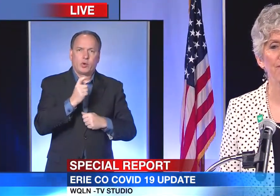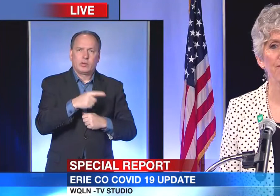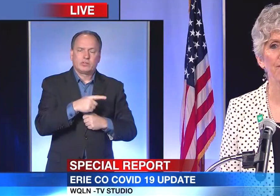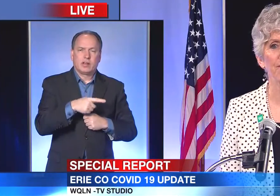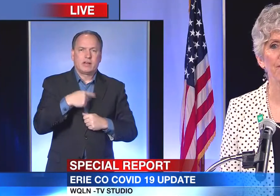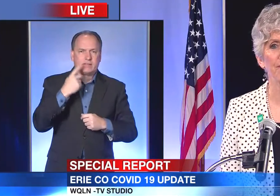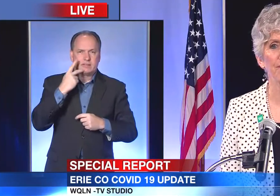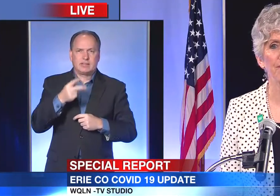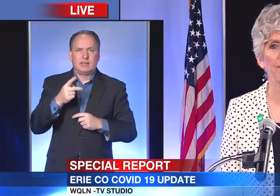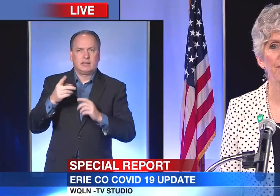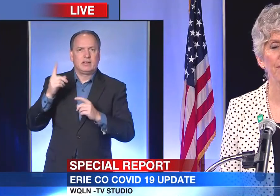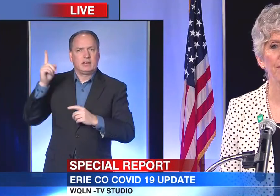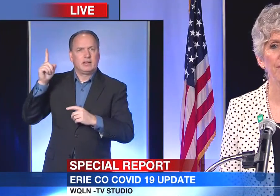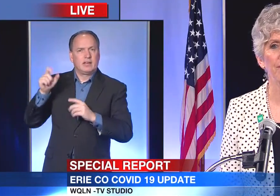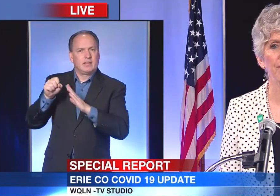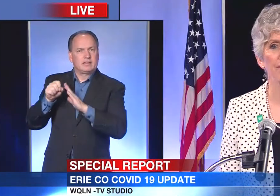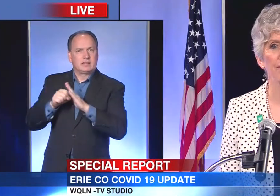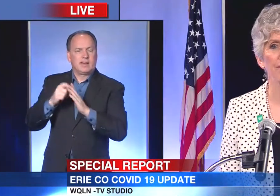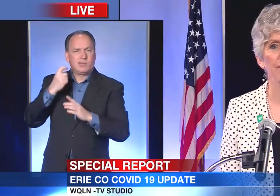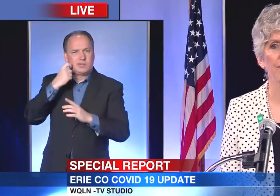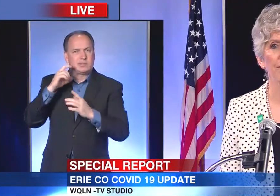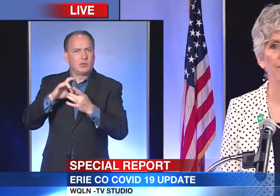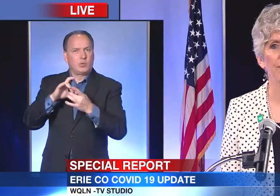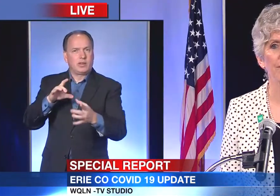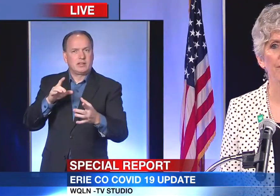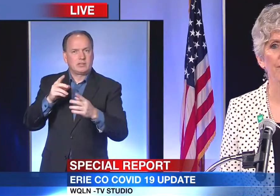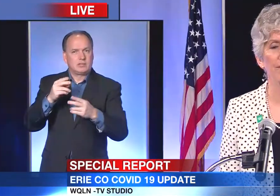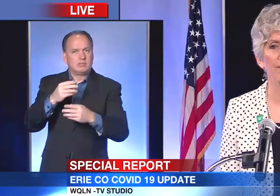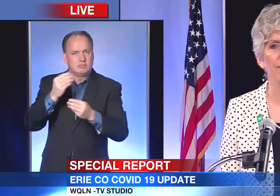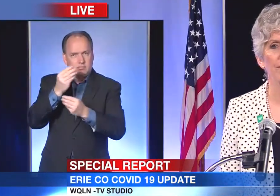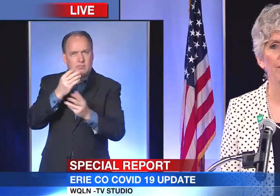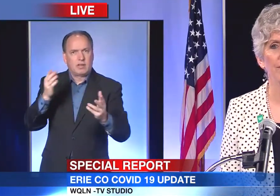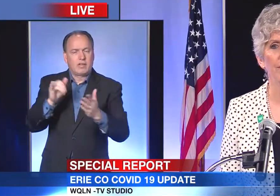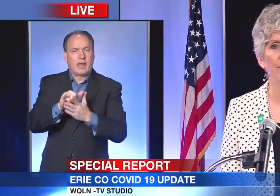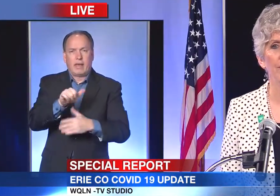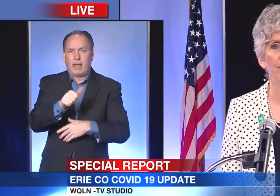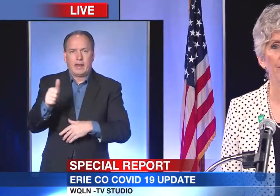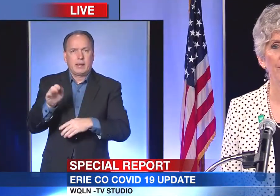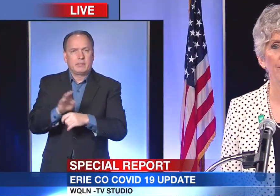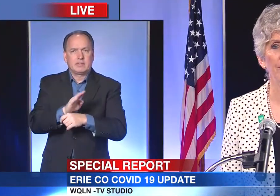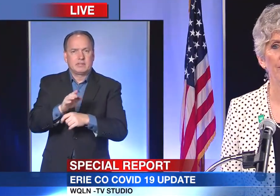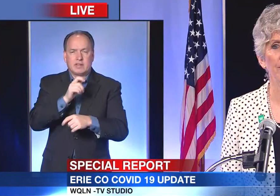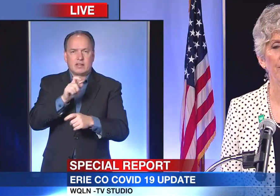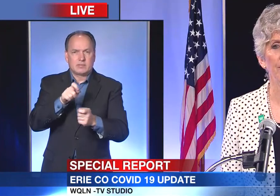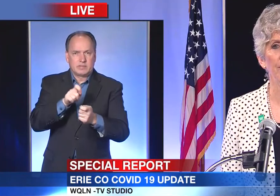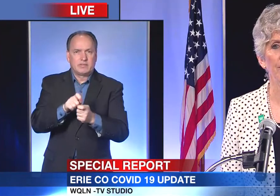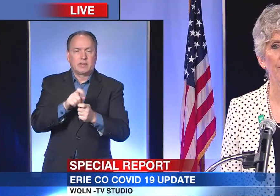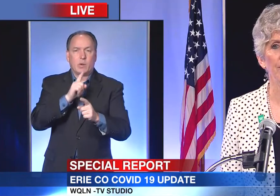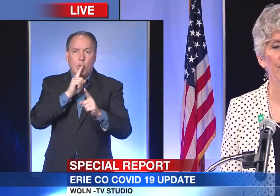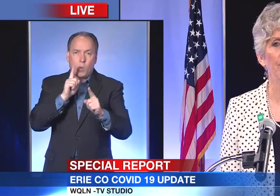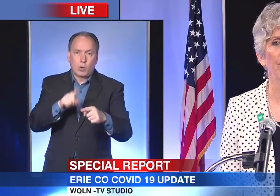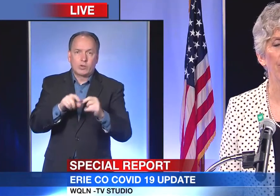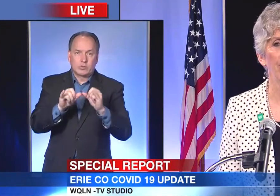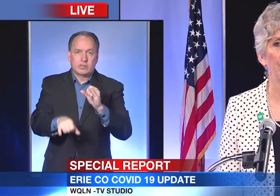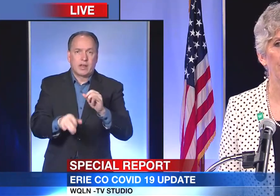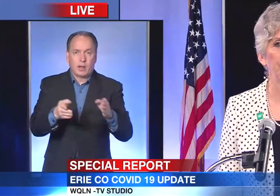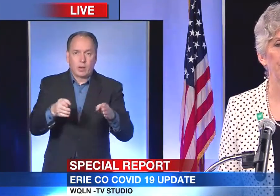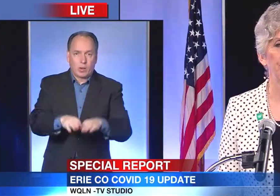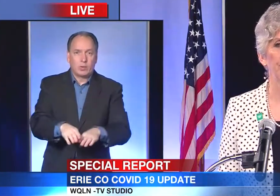THANKS, KATHY, AND I WANTED TO FOLLOW EP PREVIOUSLY ON ONE OF THE PREVIOUS QUESTIONS. I HAD SEEN THAT THE STATE SAID